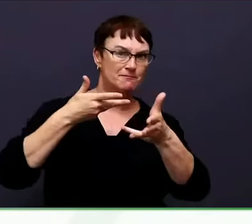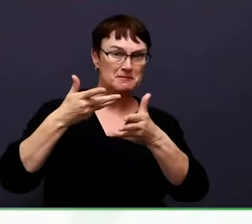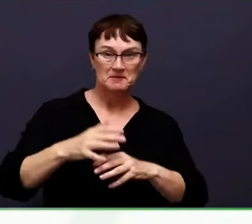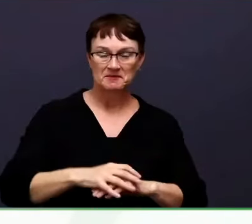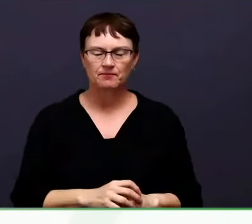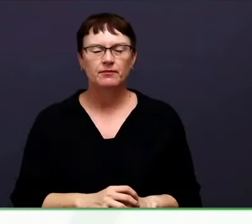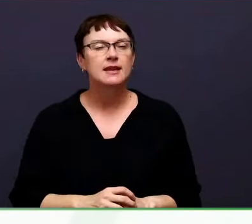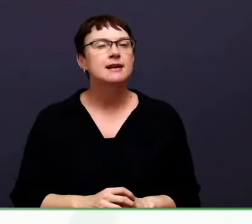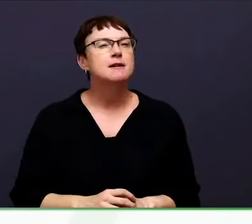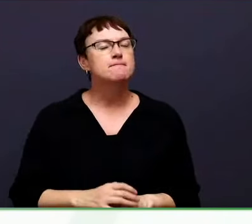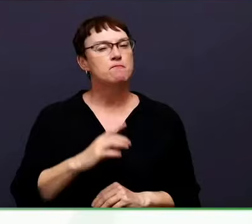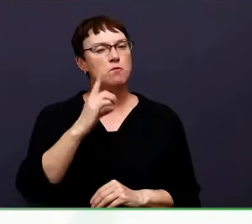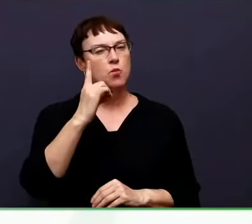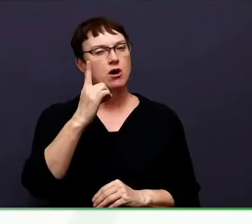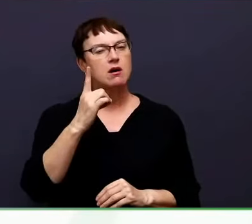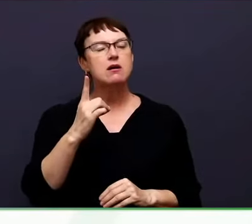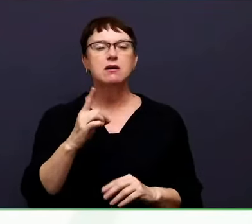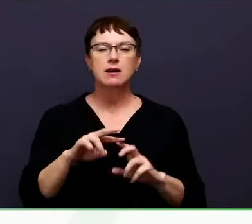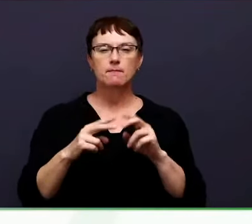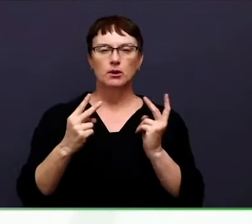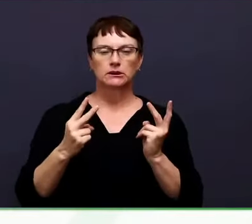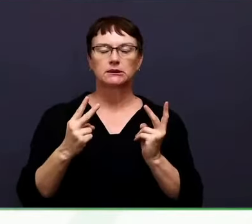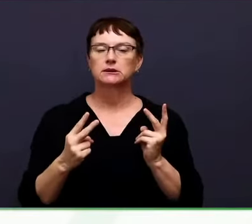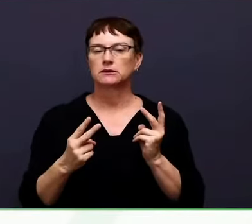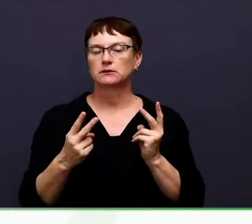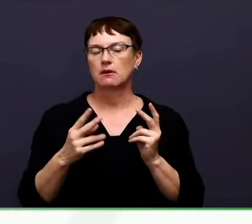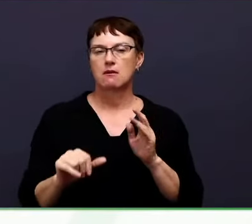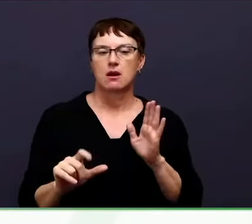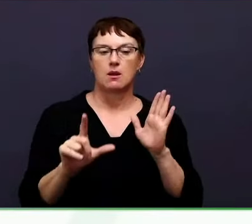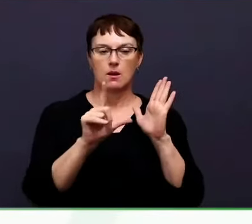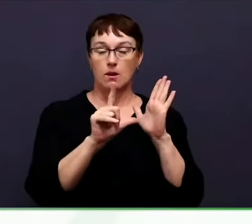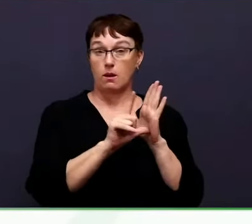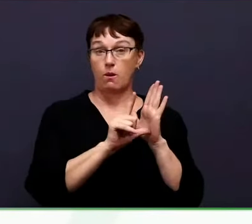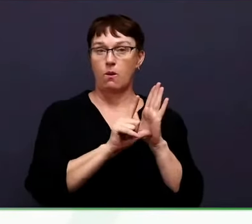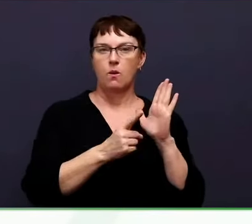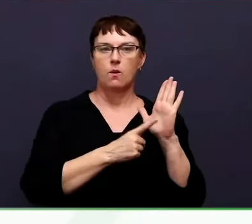The group participated in discussions in the Knesset and the